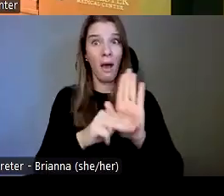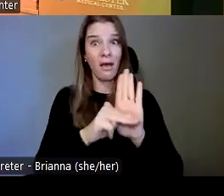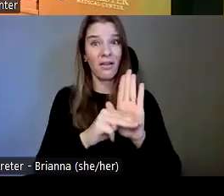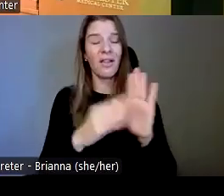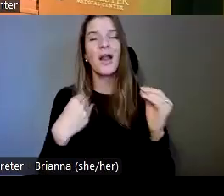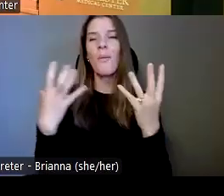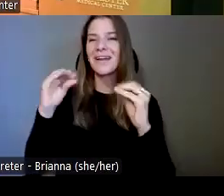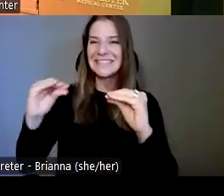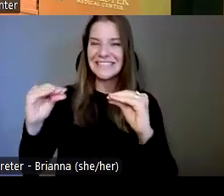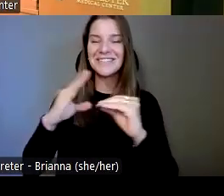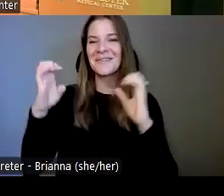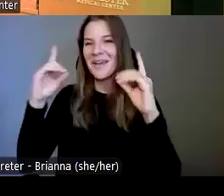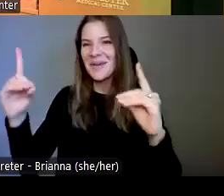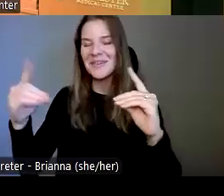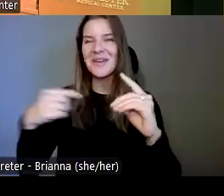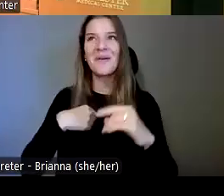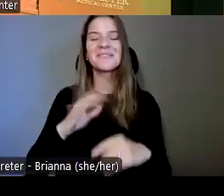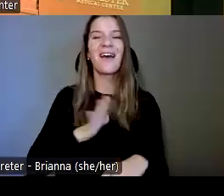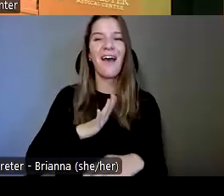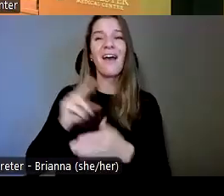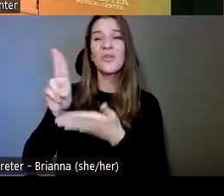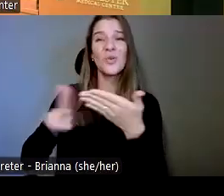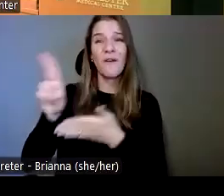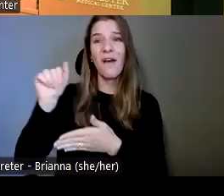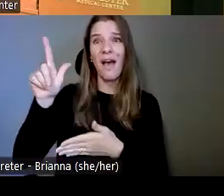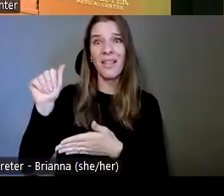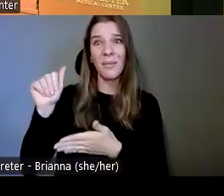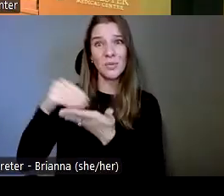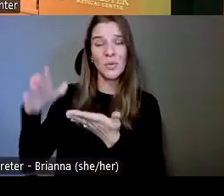education and found that the University of Alabama students, their lives were really centered around